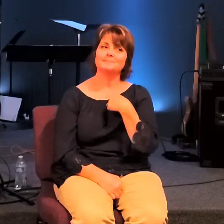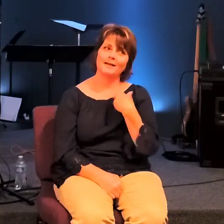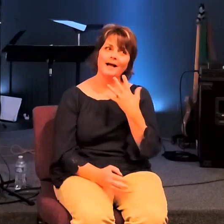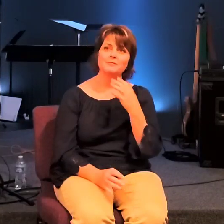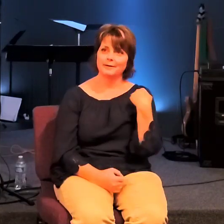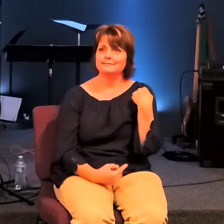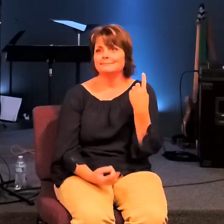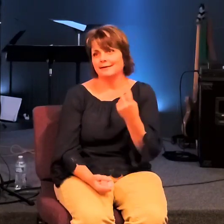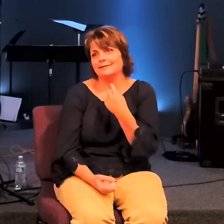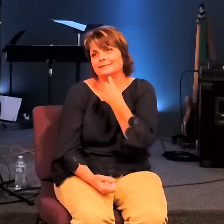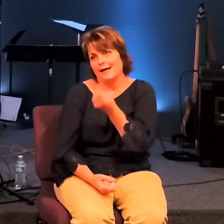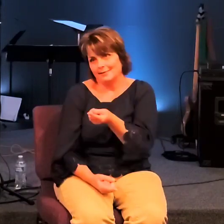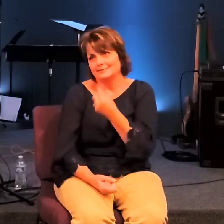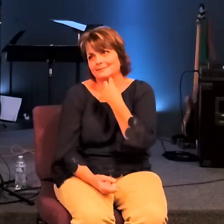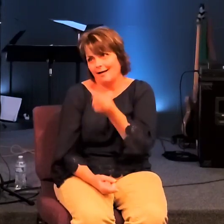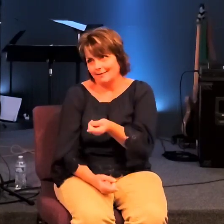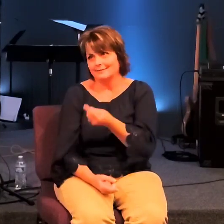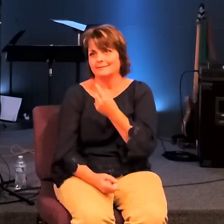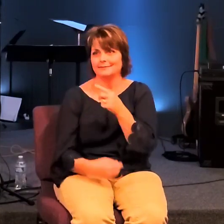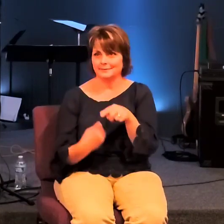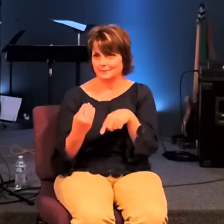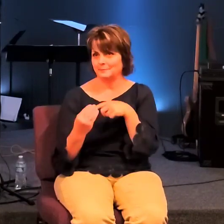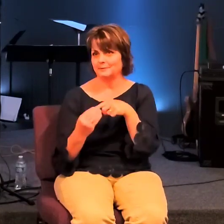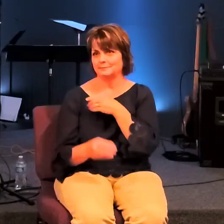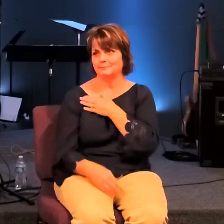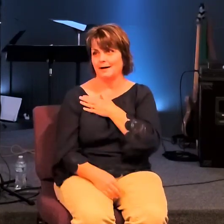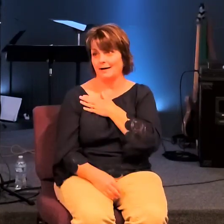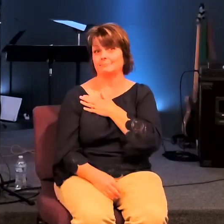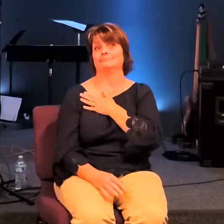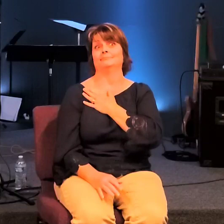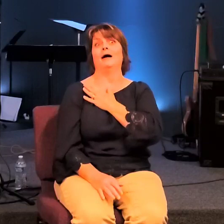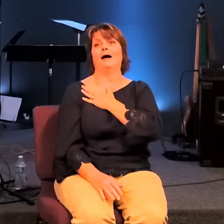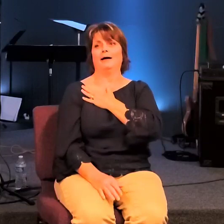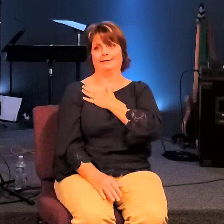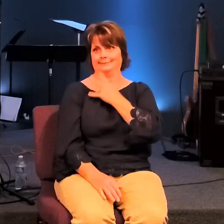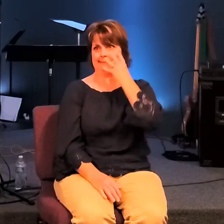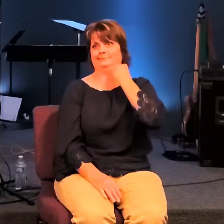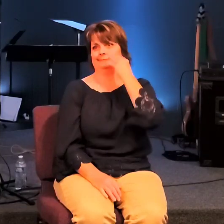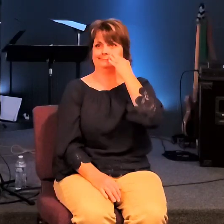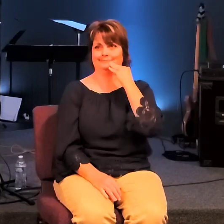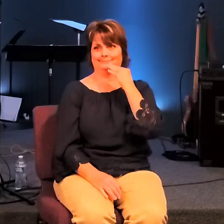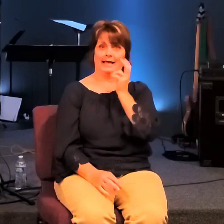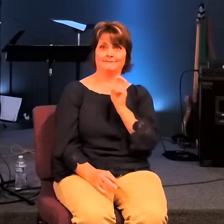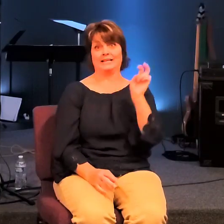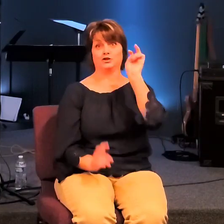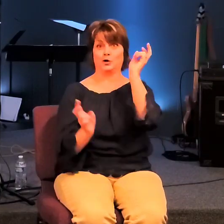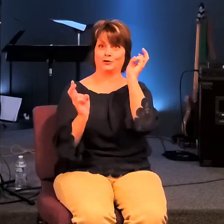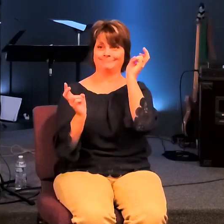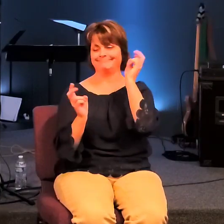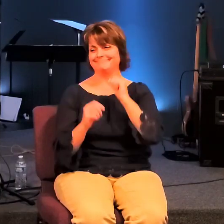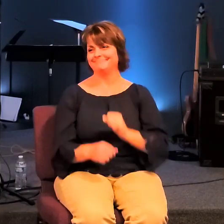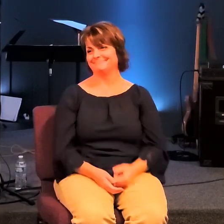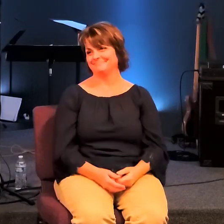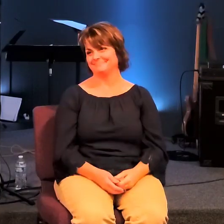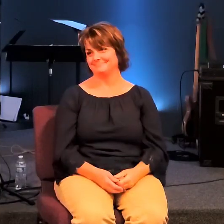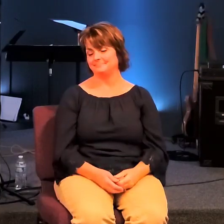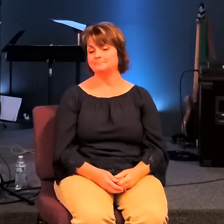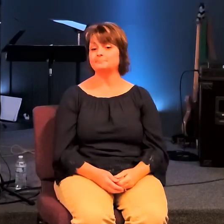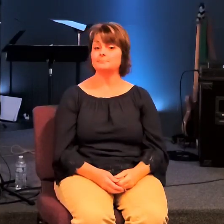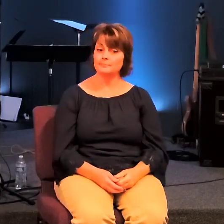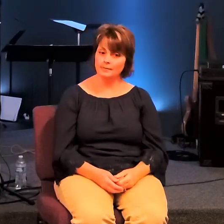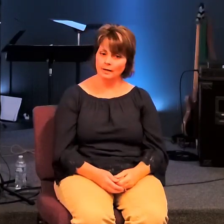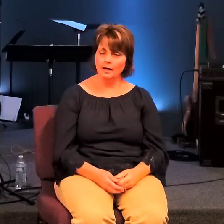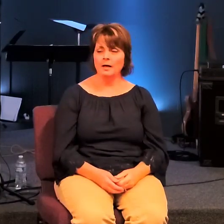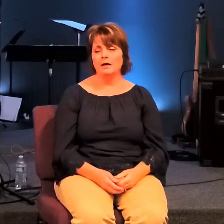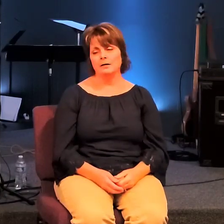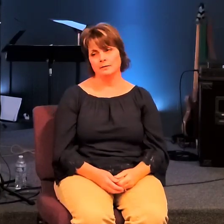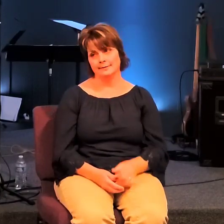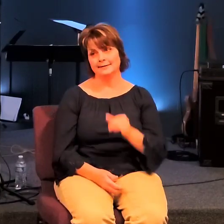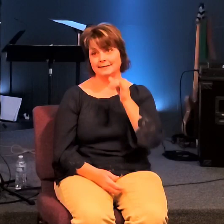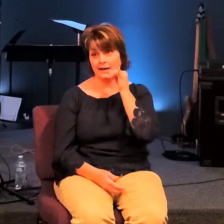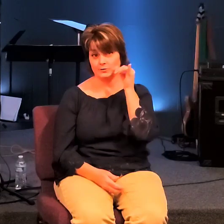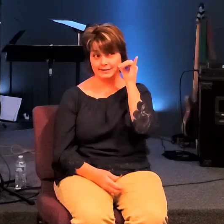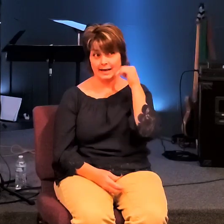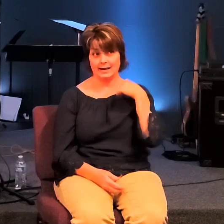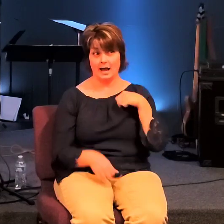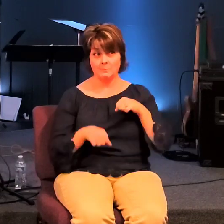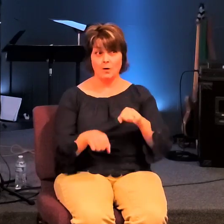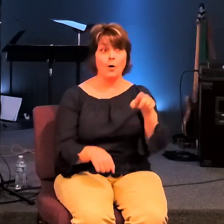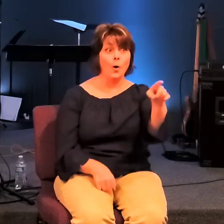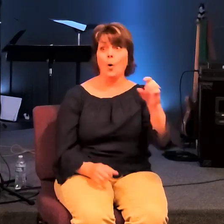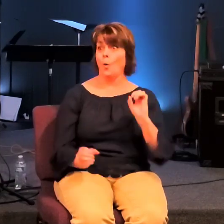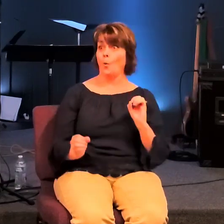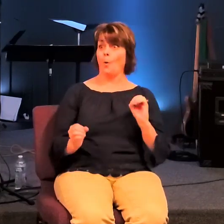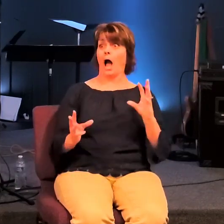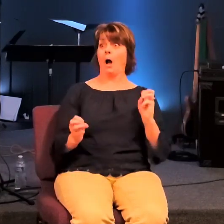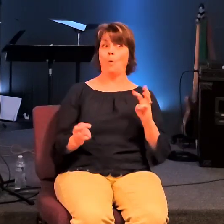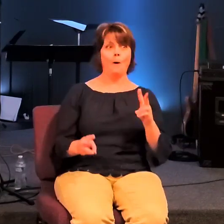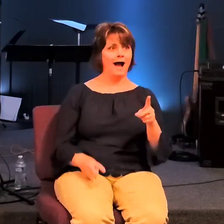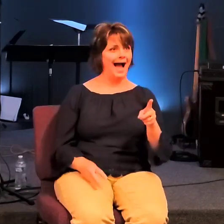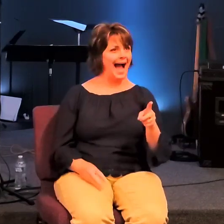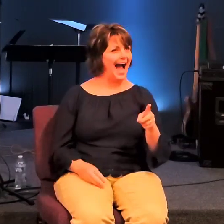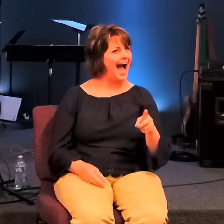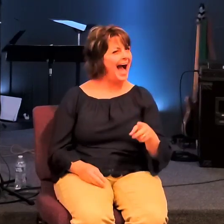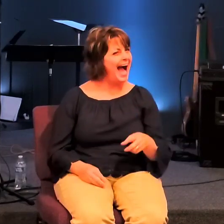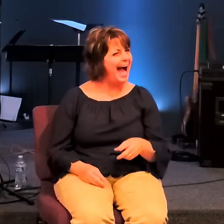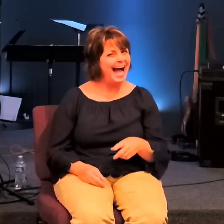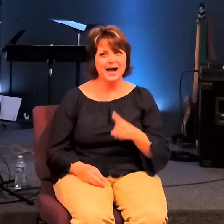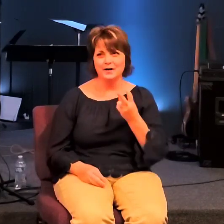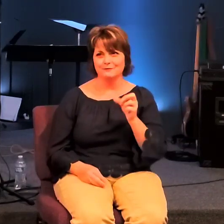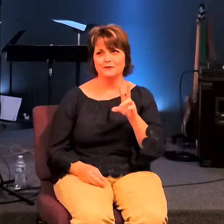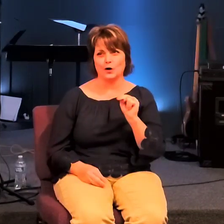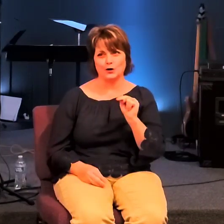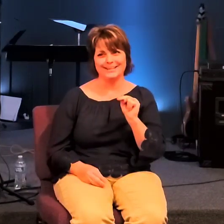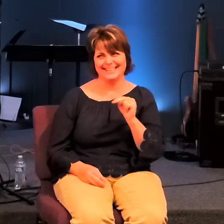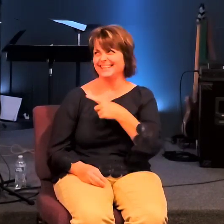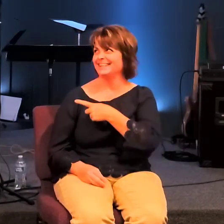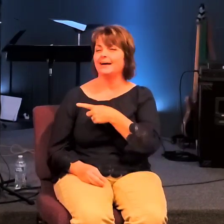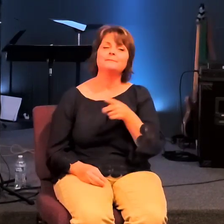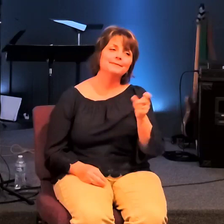I think a little bit about my adventures yesterday I mowed the yard and it was a long time and